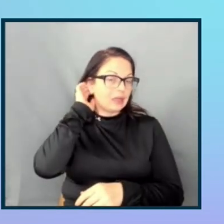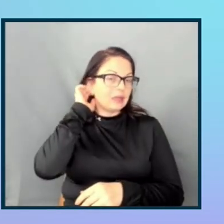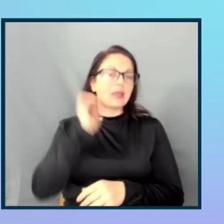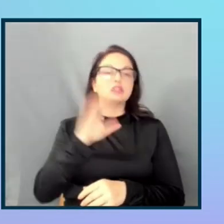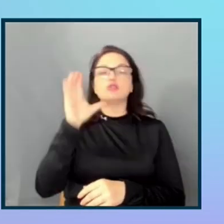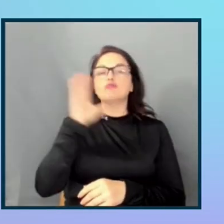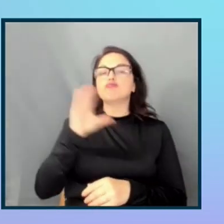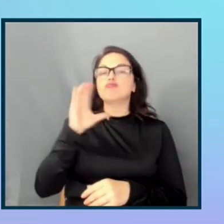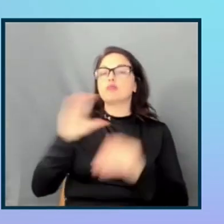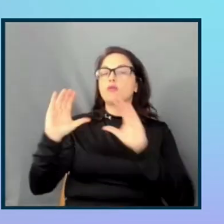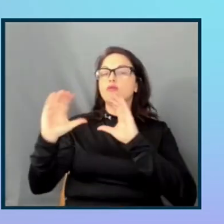Great, all right.